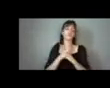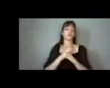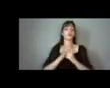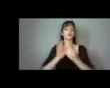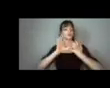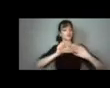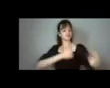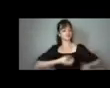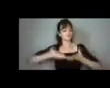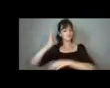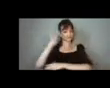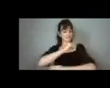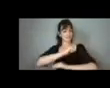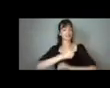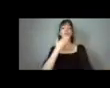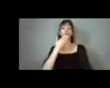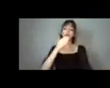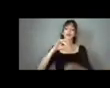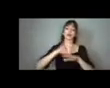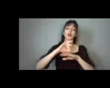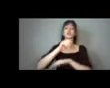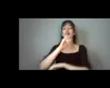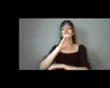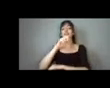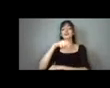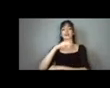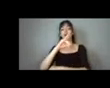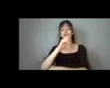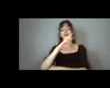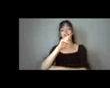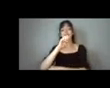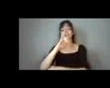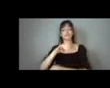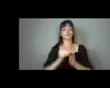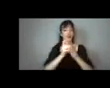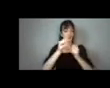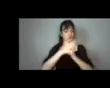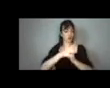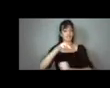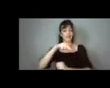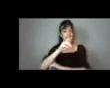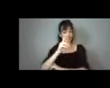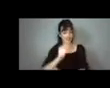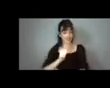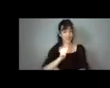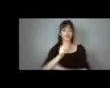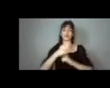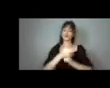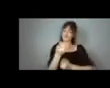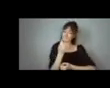like to thank Dr Aideen Hartney, director of the NDA for extending the invitation to me to speak.